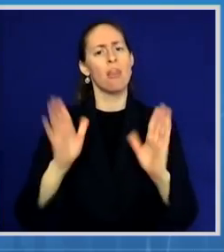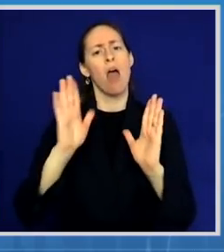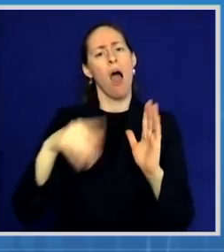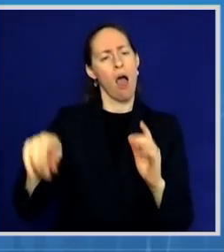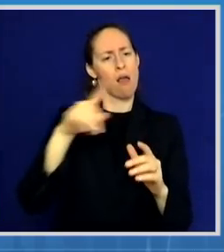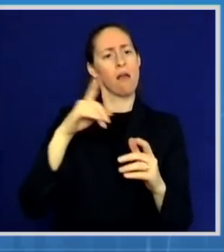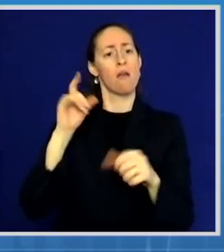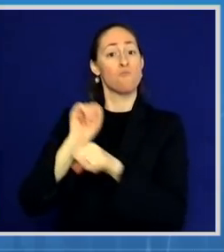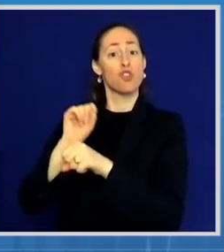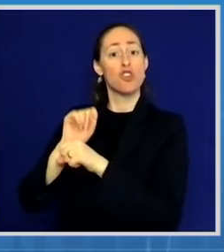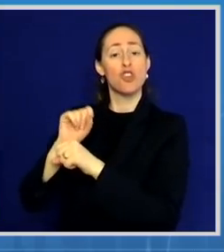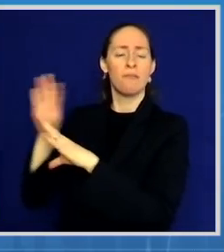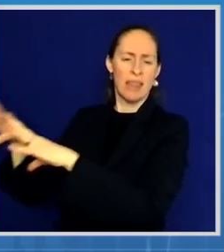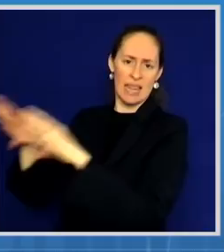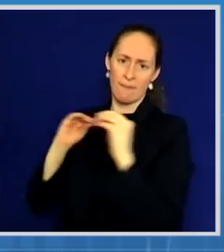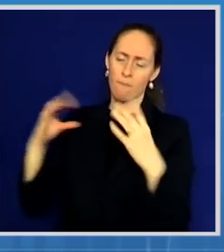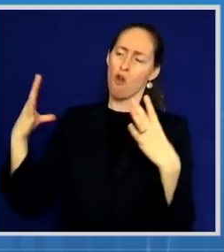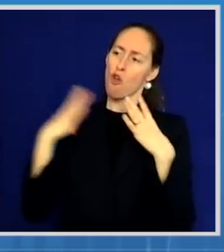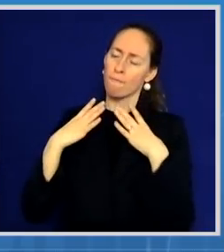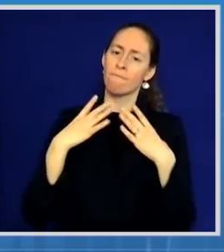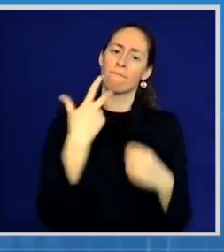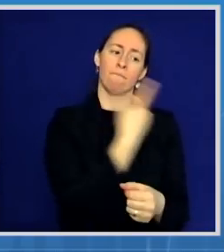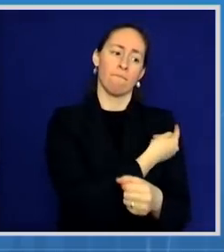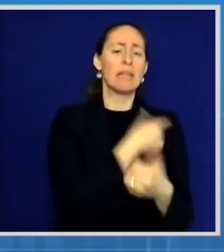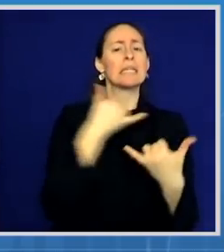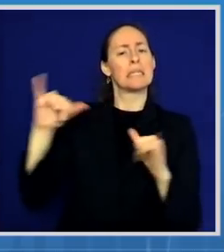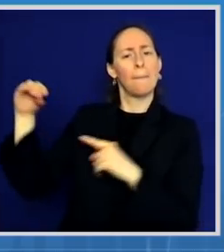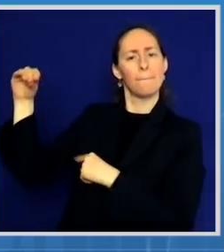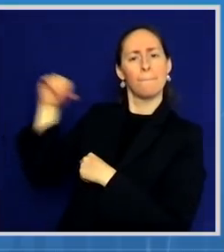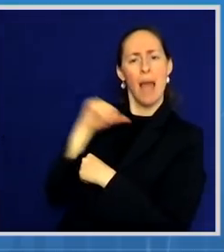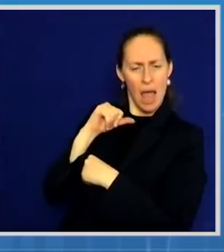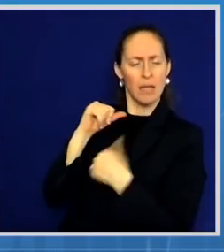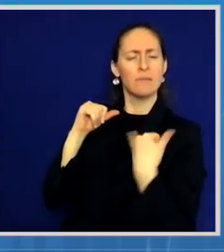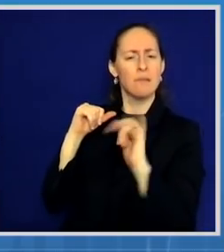and to recover if need be. Setting up walkup sites